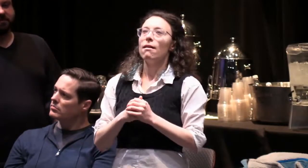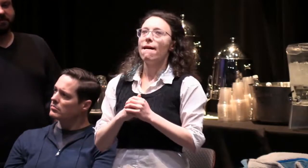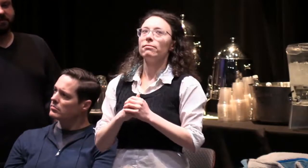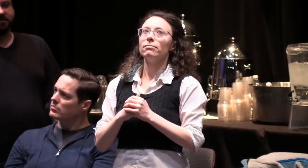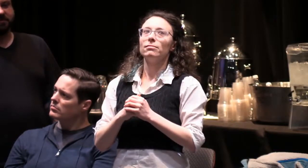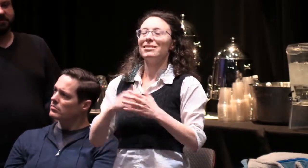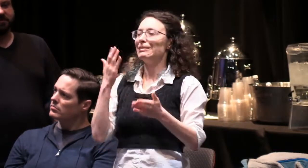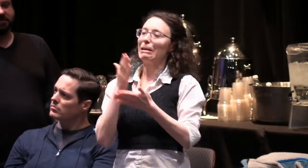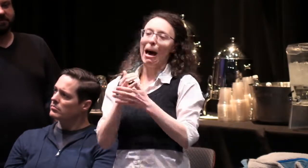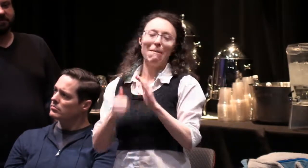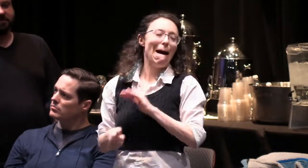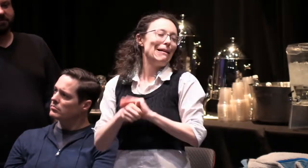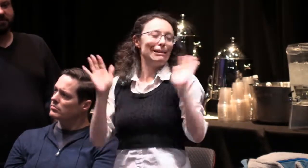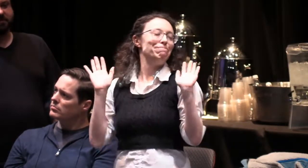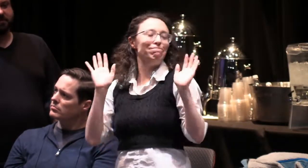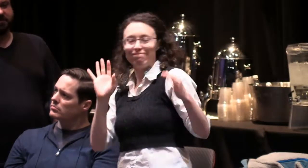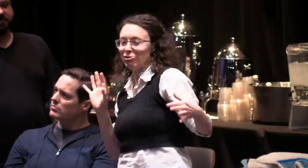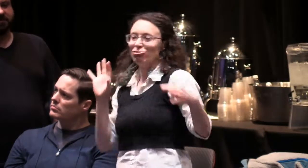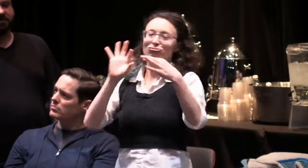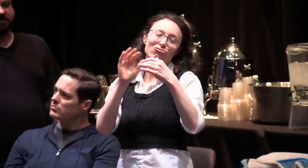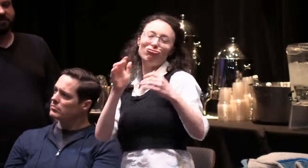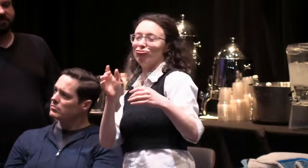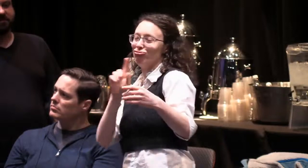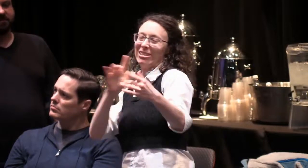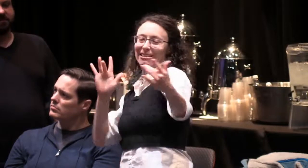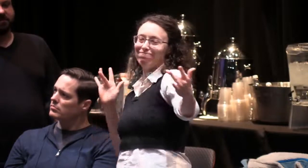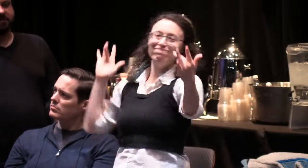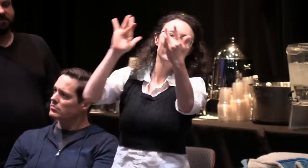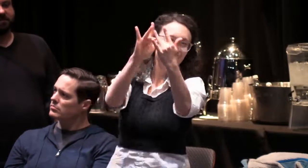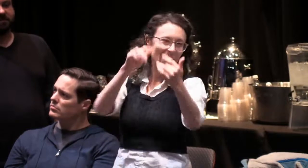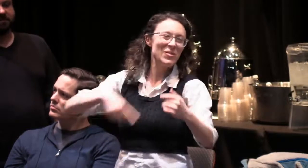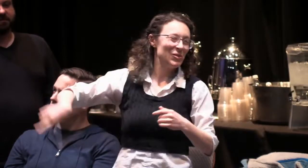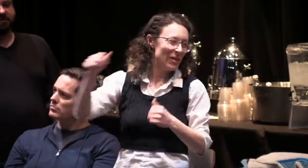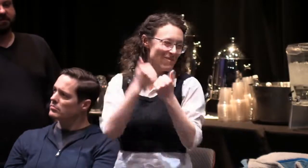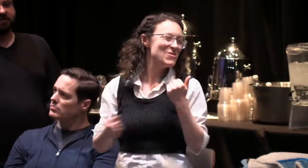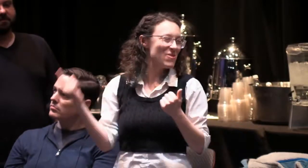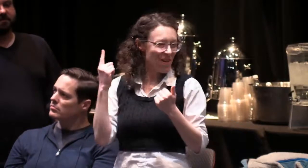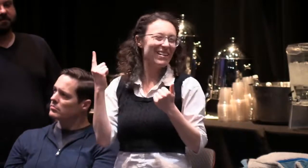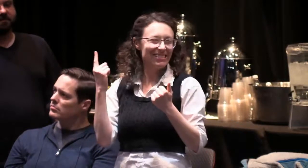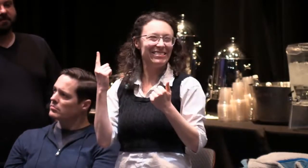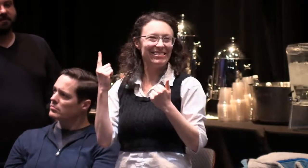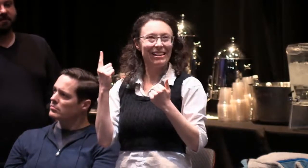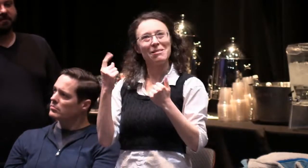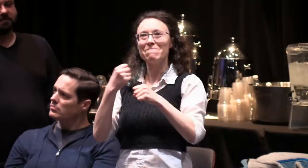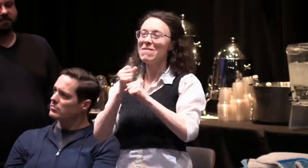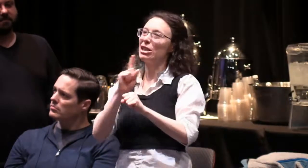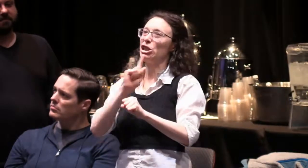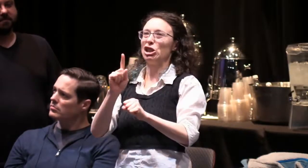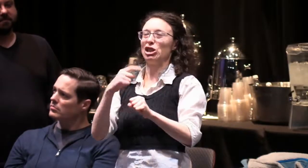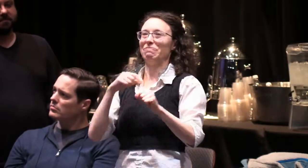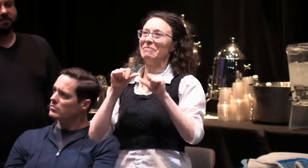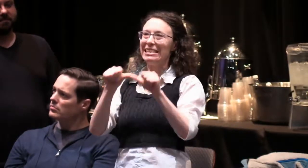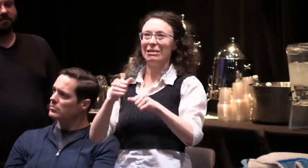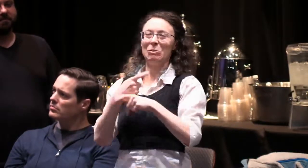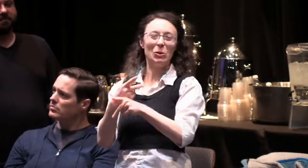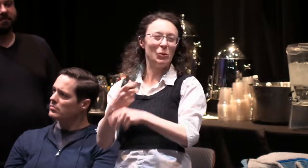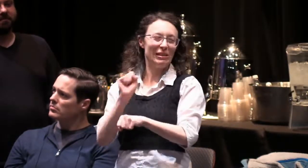I will try to to reach out to all you, and to never give up, but to stay reconnected at all times, and stay connected with everyone.